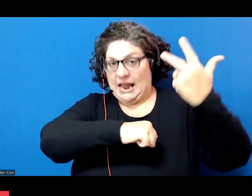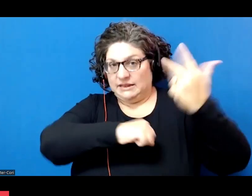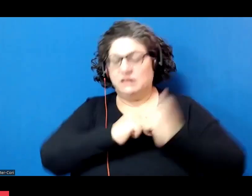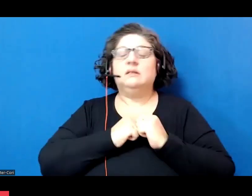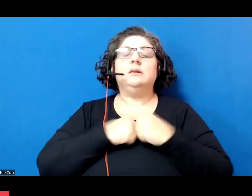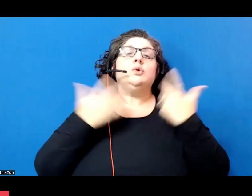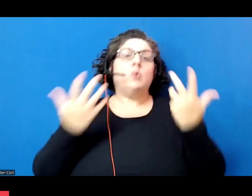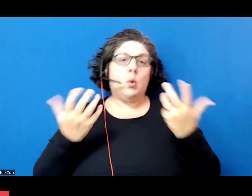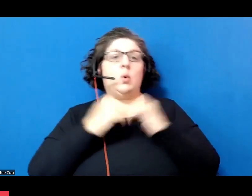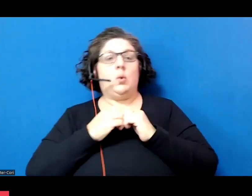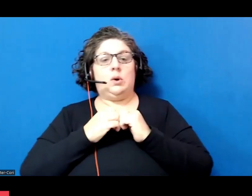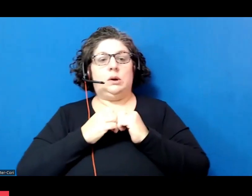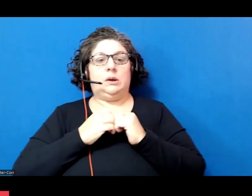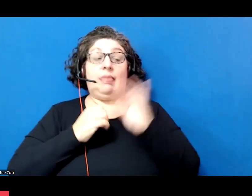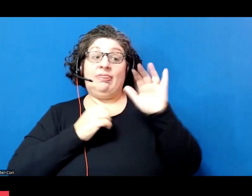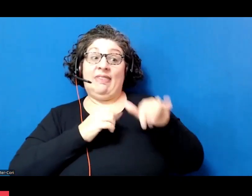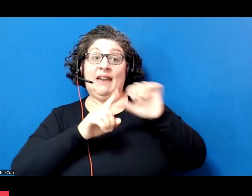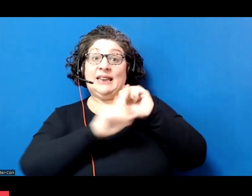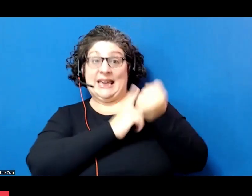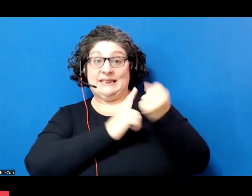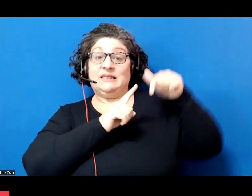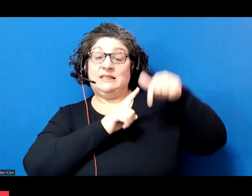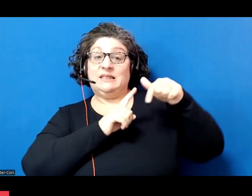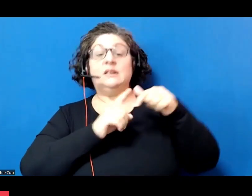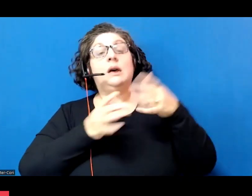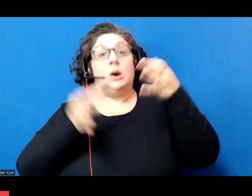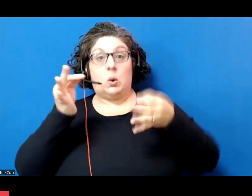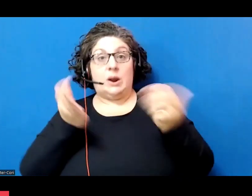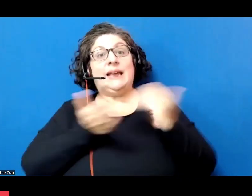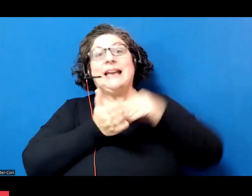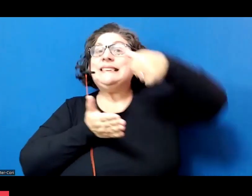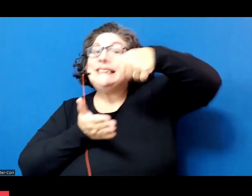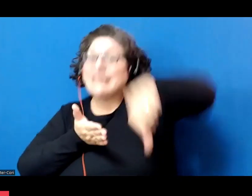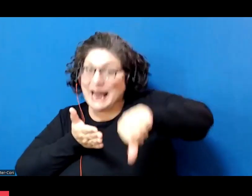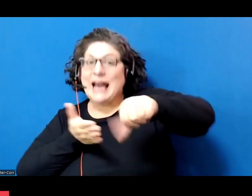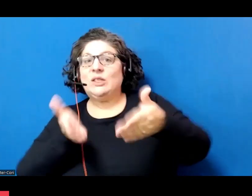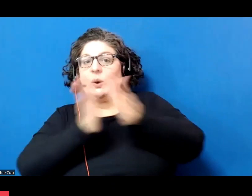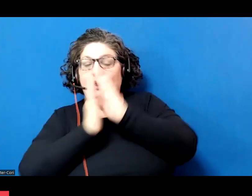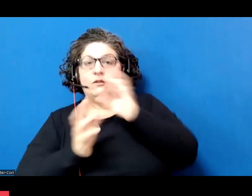So in that case, the Court, again, they denied the request for emergency relief.